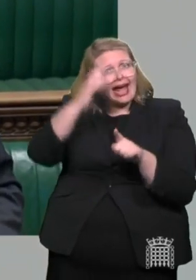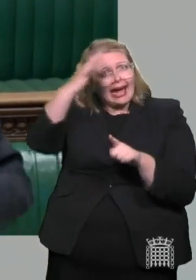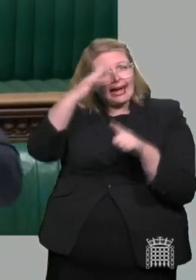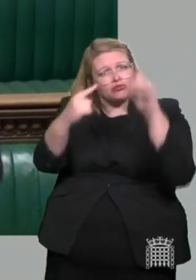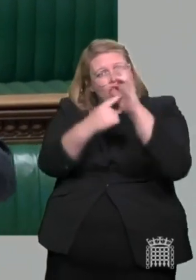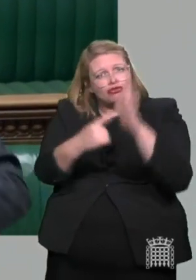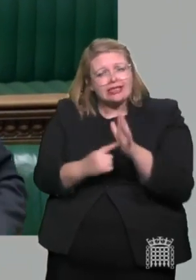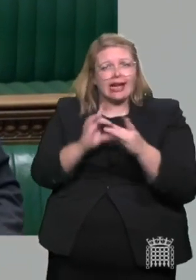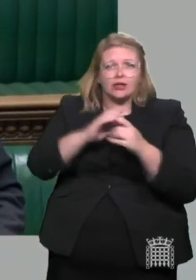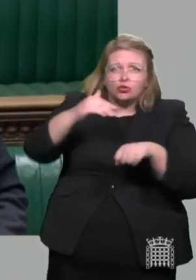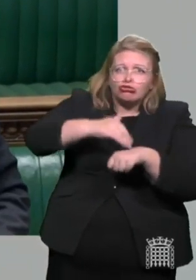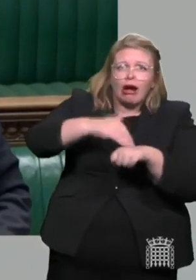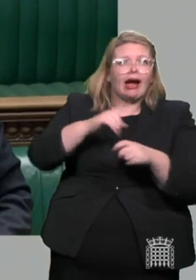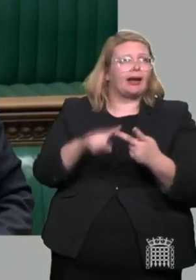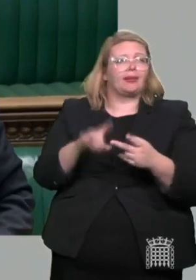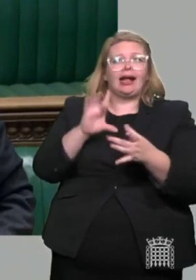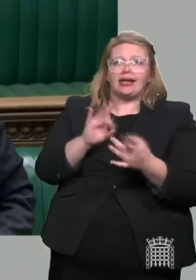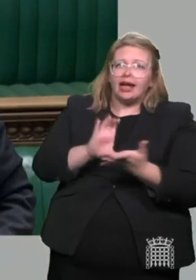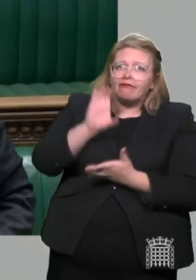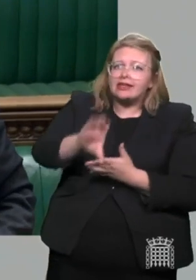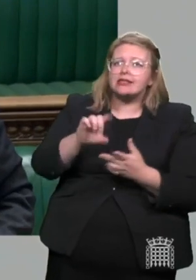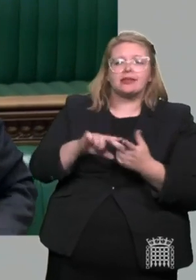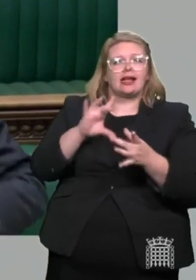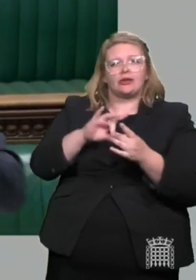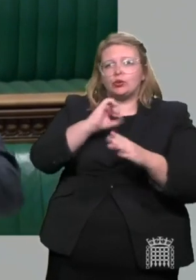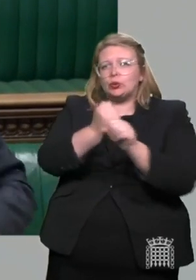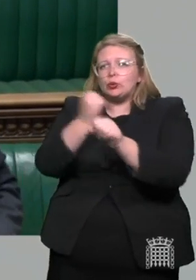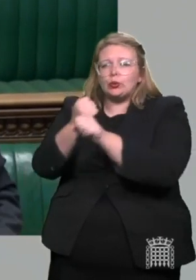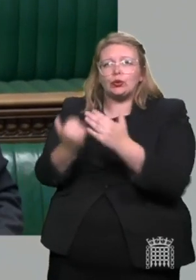on investment in infrastructure and on levelling up across our country, so I hope they will vote